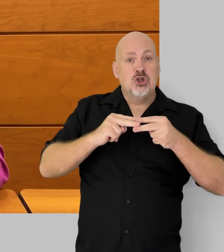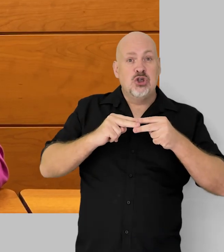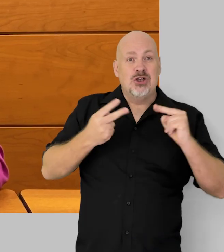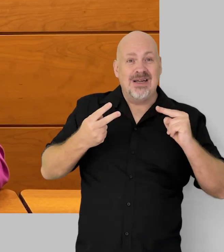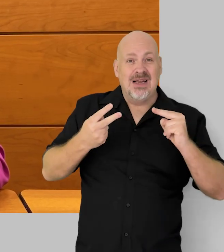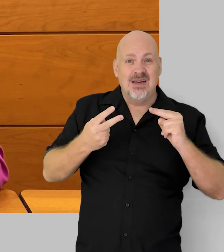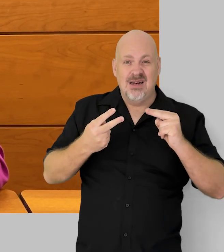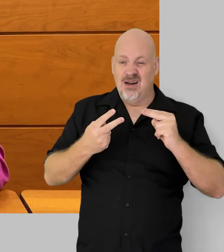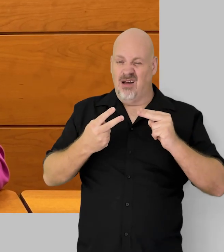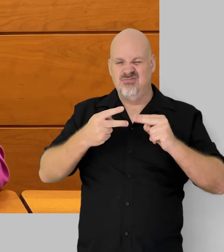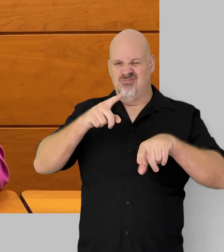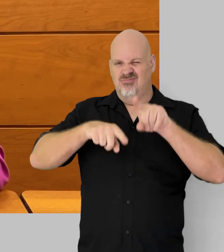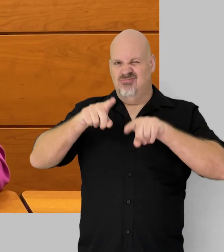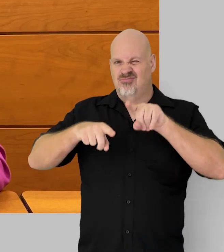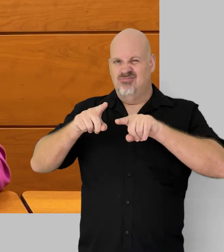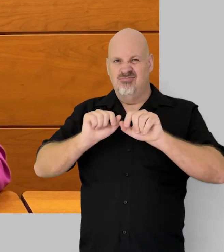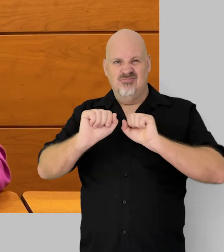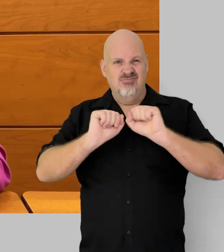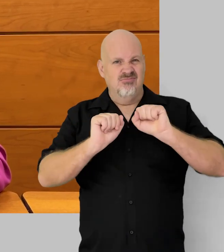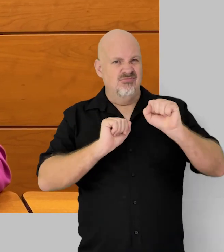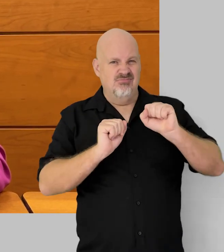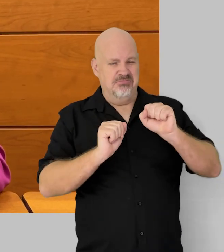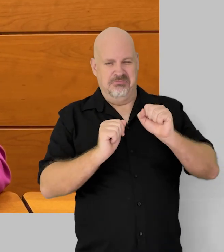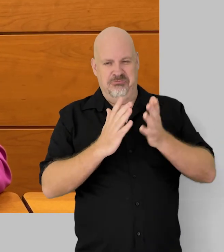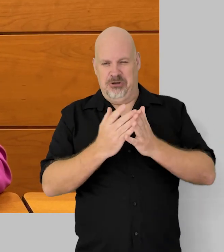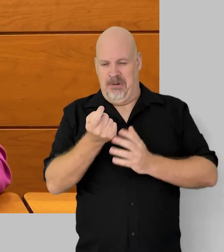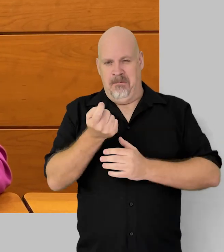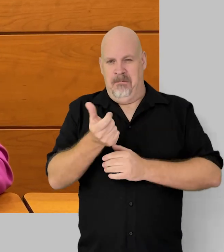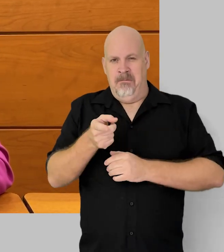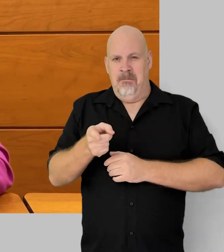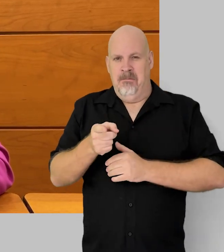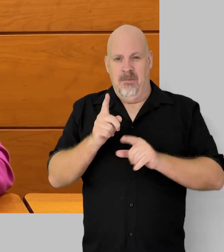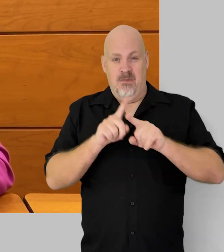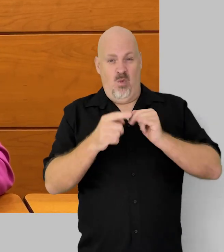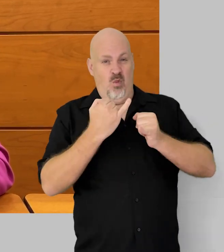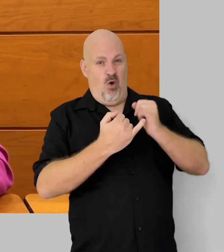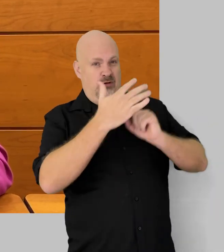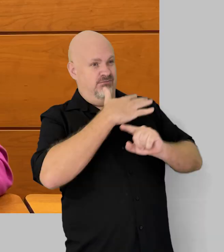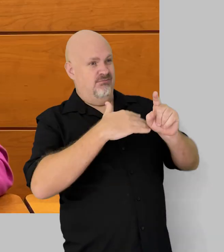can influence body-fat distribution and cardiometabolic risk factors,